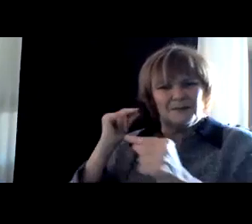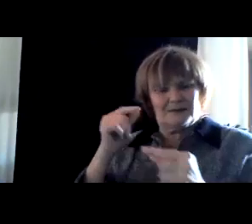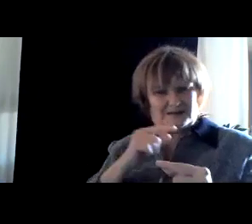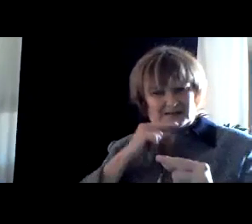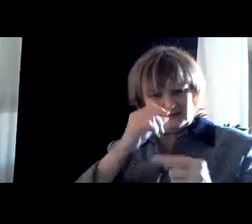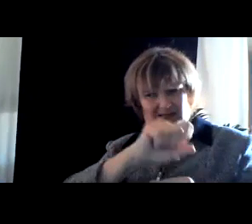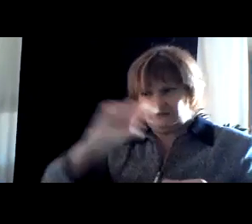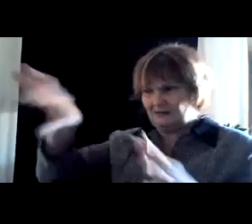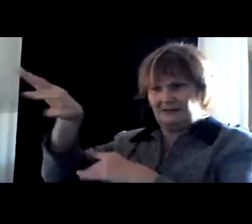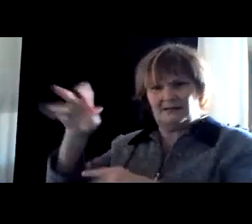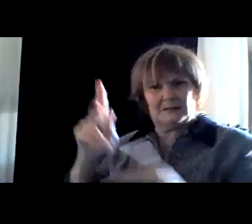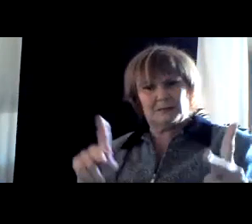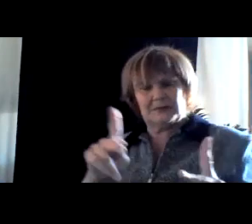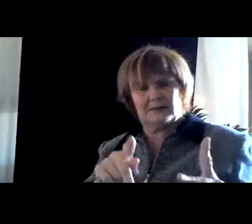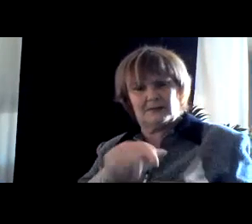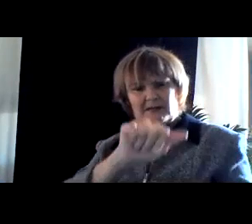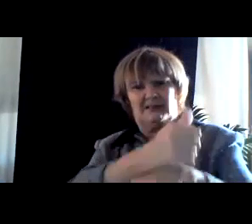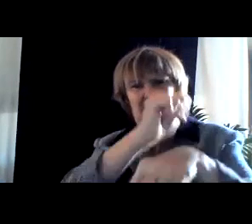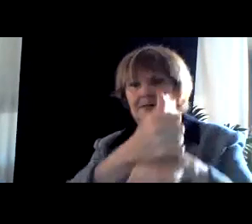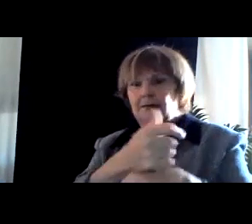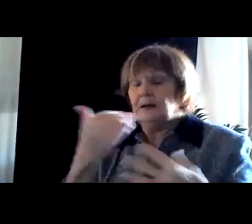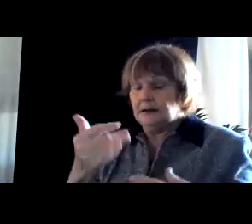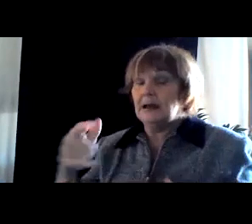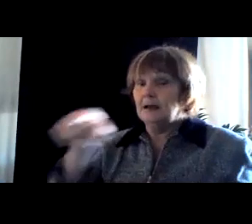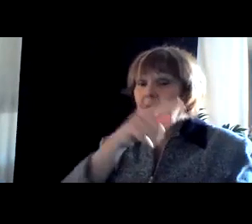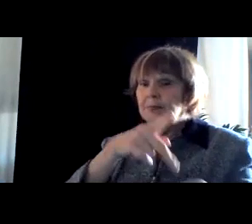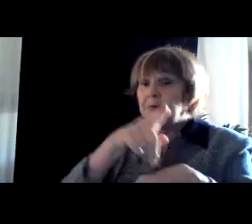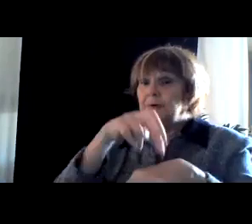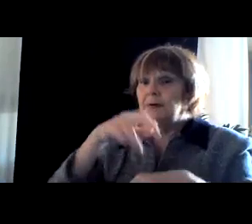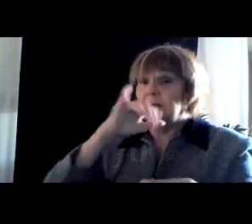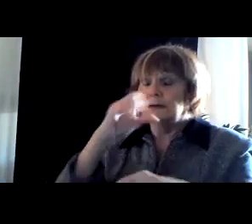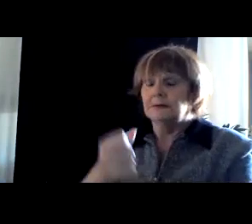And there was a lot of protest around that. And that also led to some leadership change.